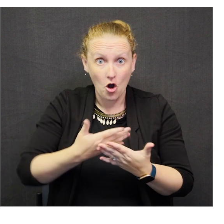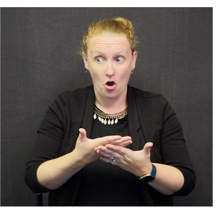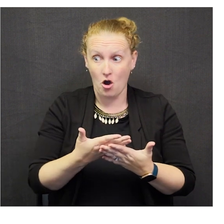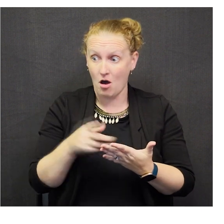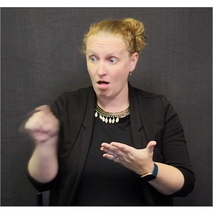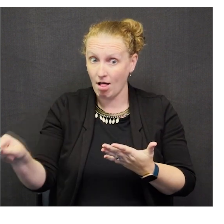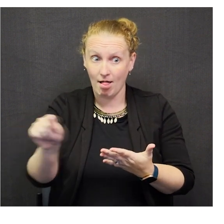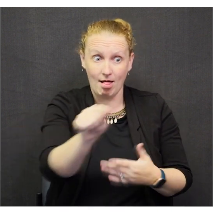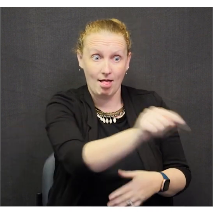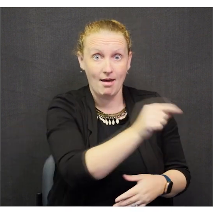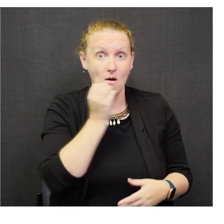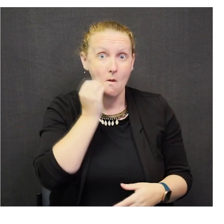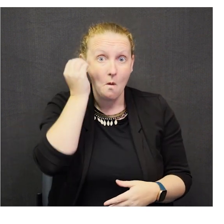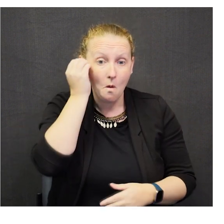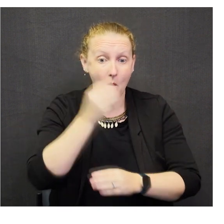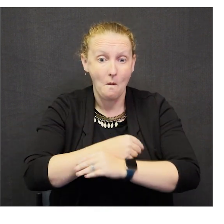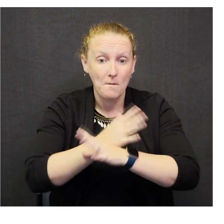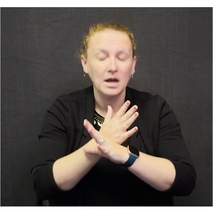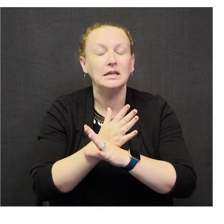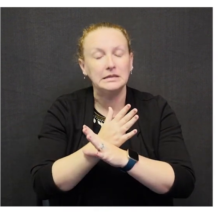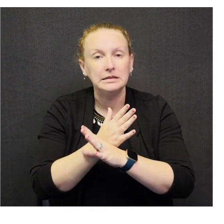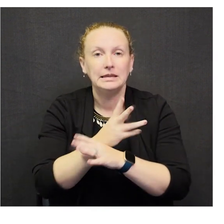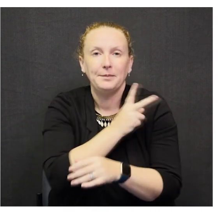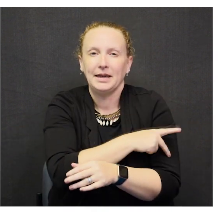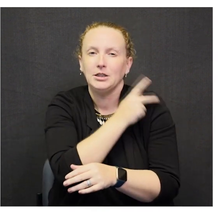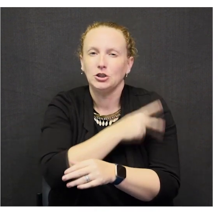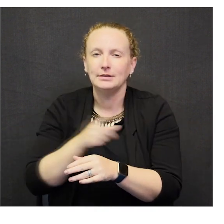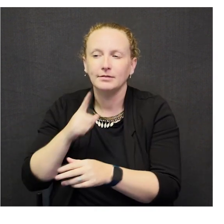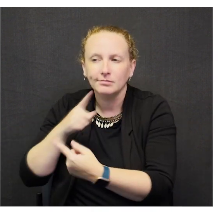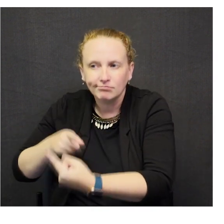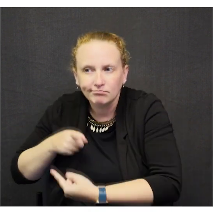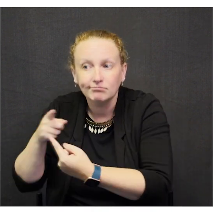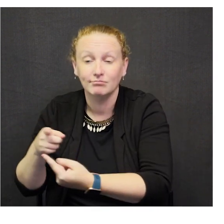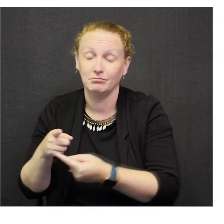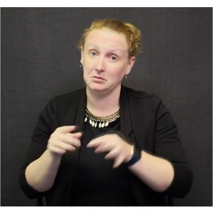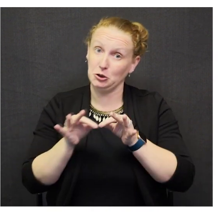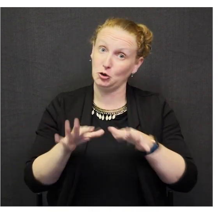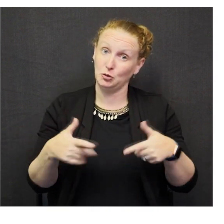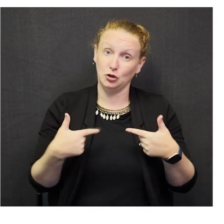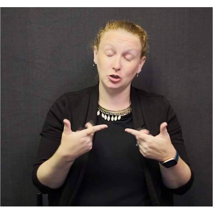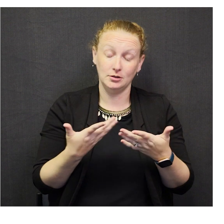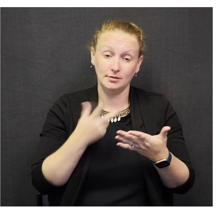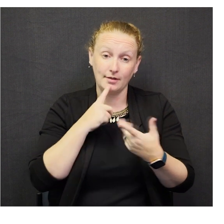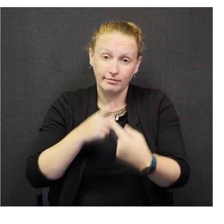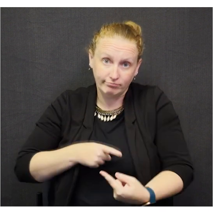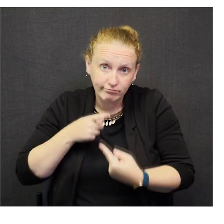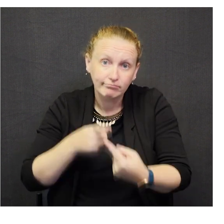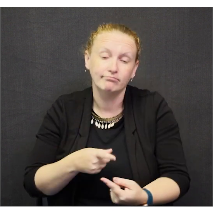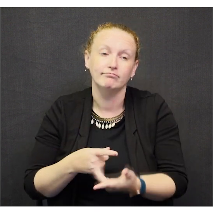I think, for for some patients, for some interpreters, in some situations and for some of the providers as well.